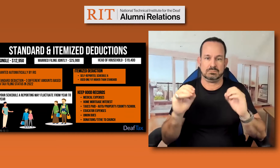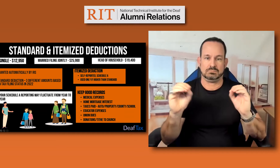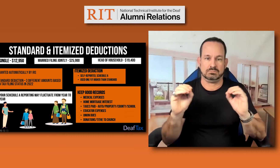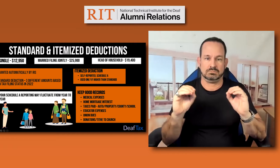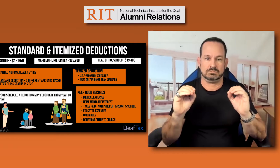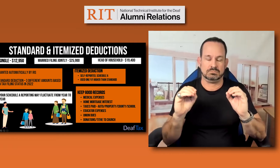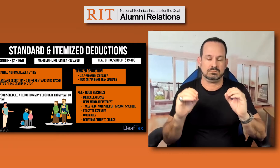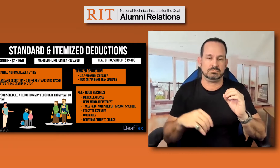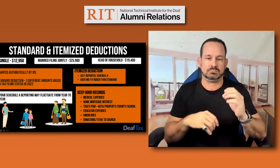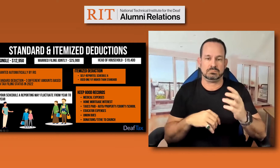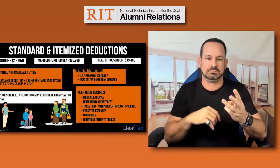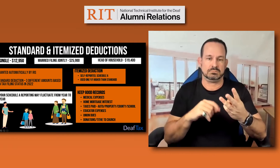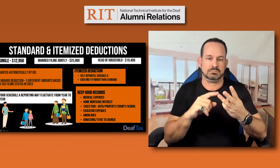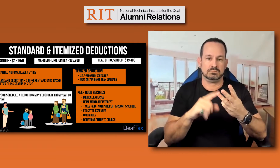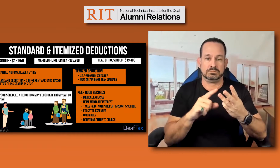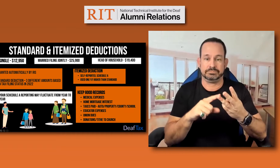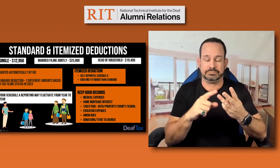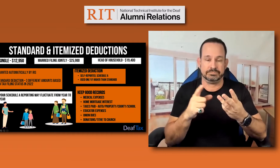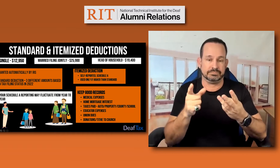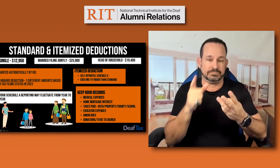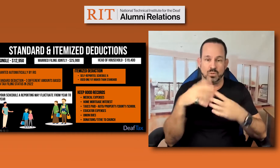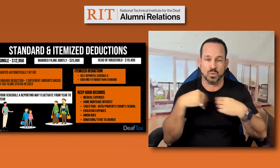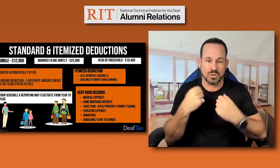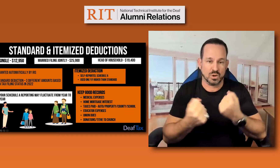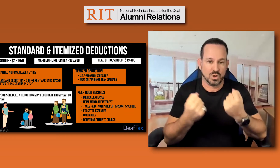If you rent, you do not have a homeowner's deduction.